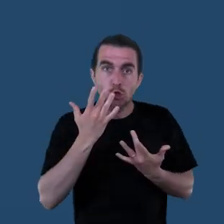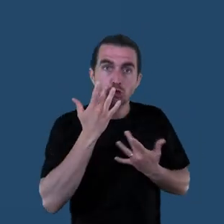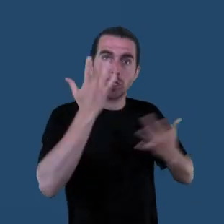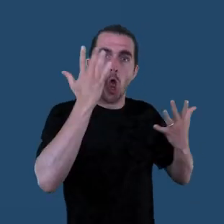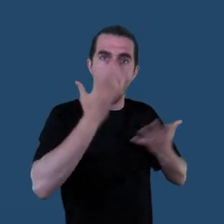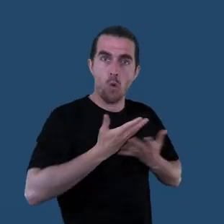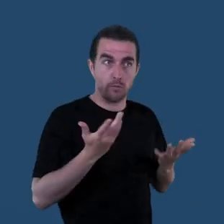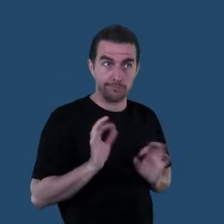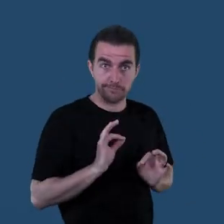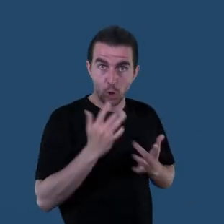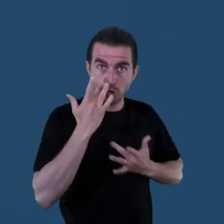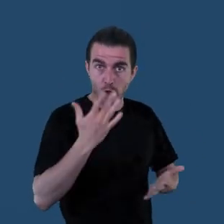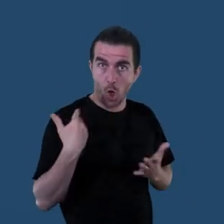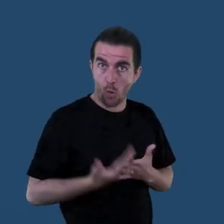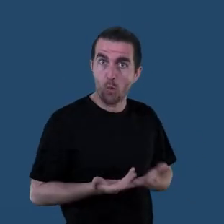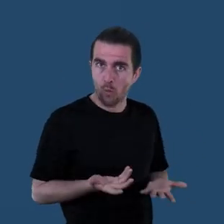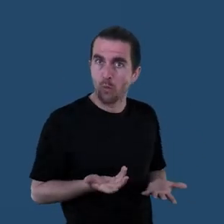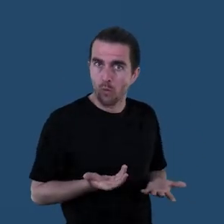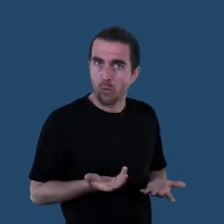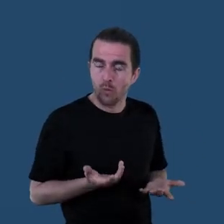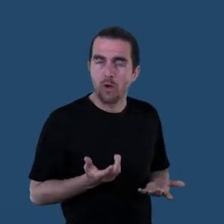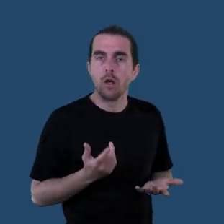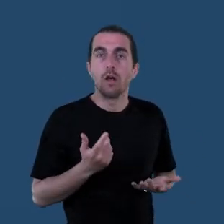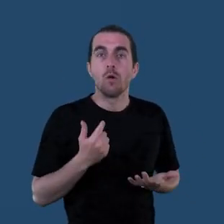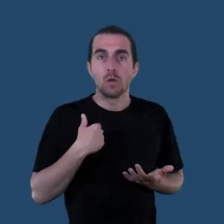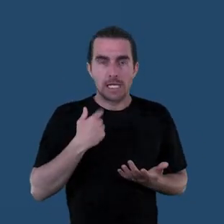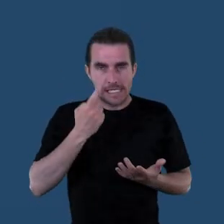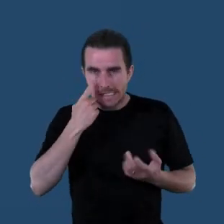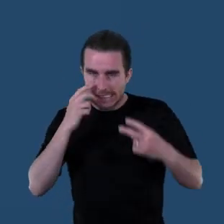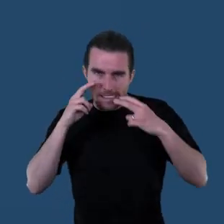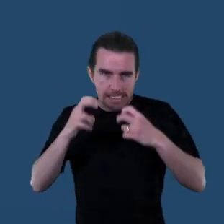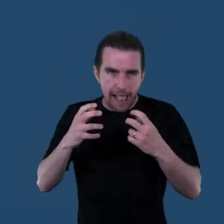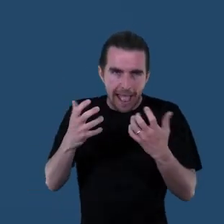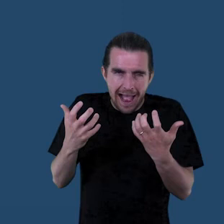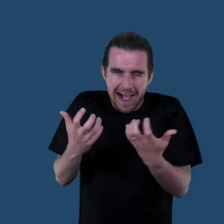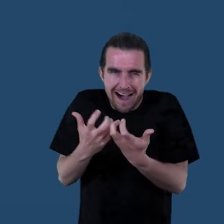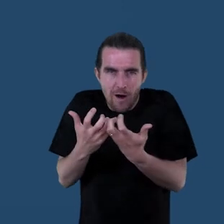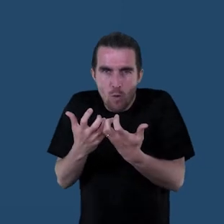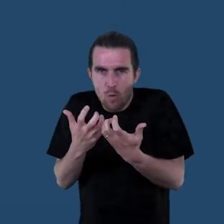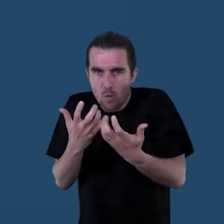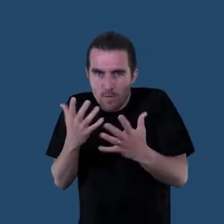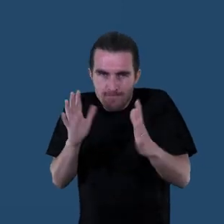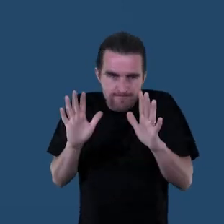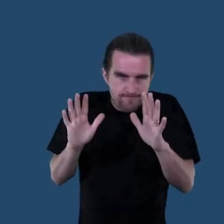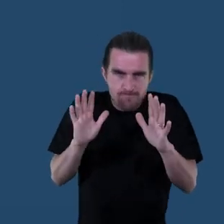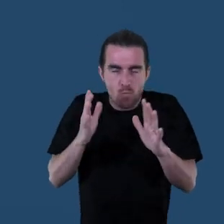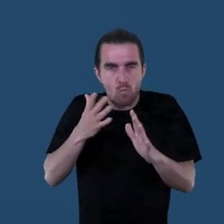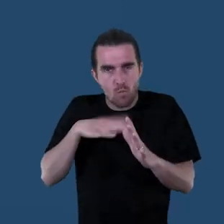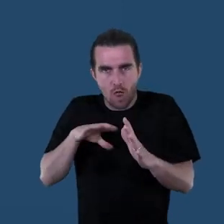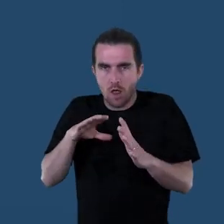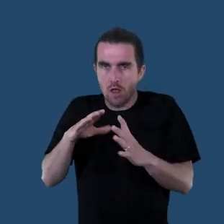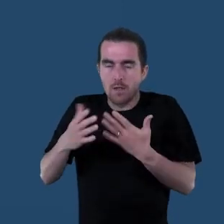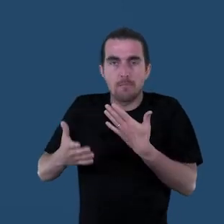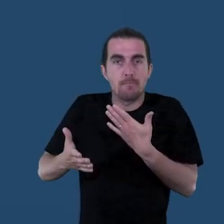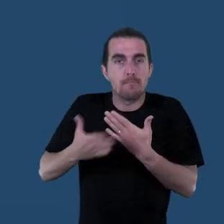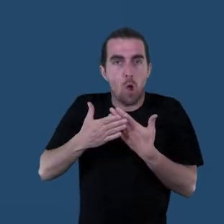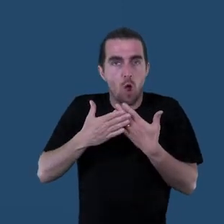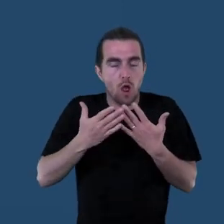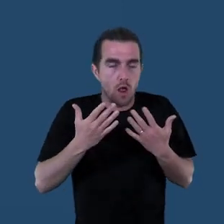that we aren't using for the public at the moment. And we're actually looking at how we can do that so that we can actually increase our gallery space